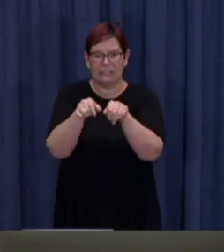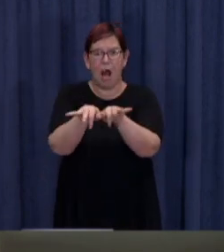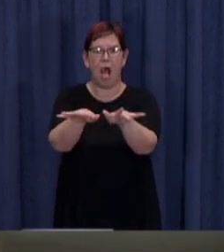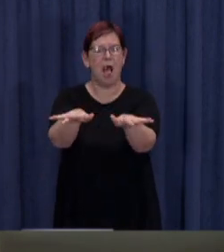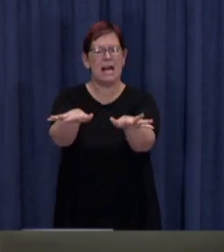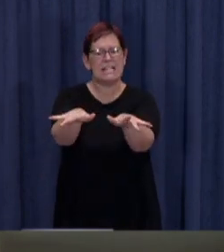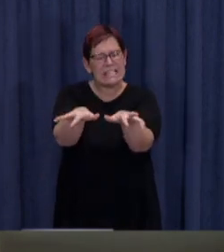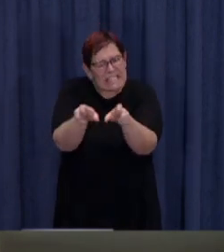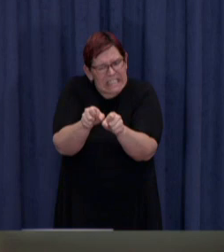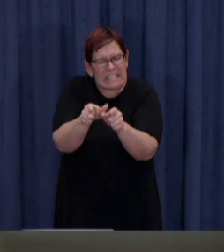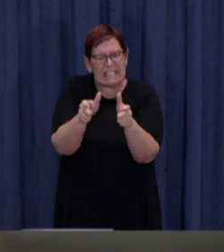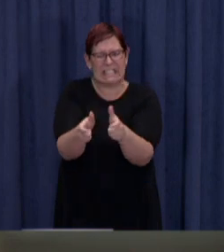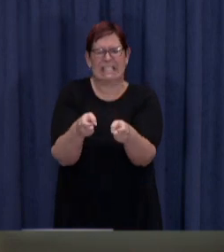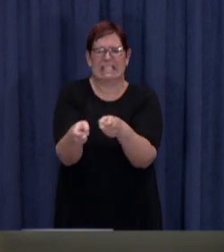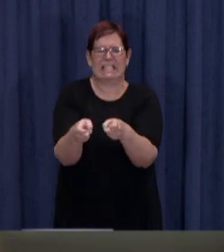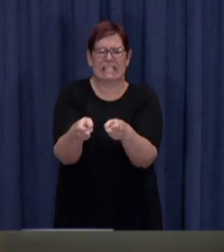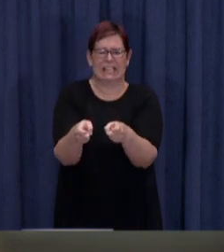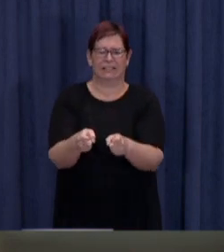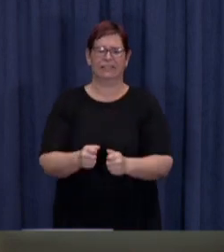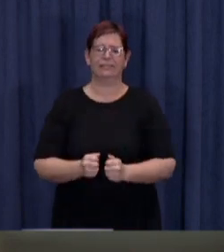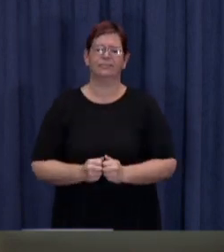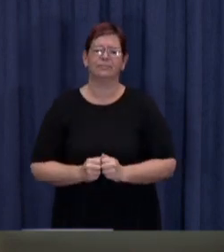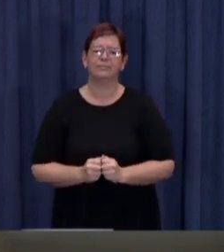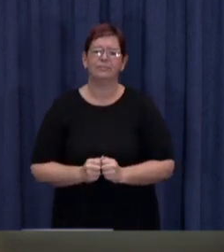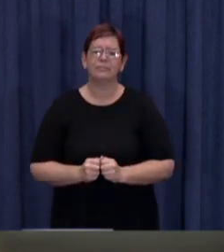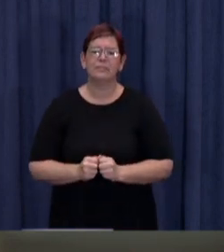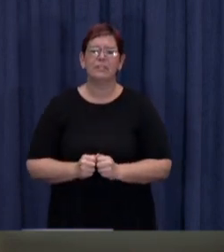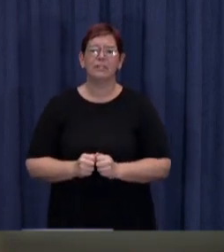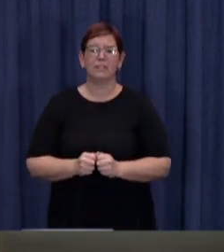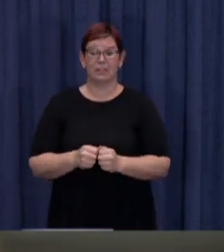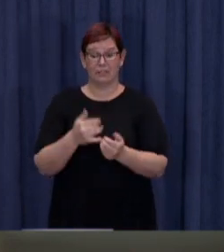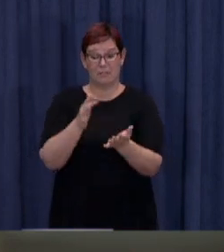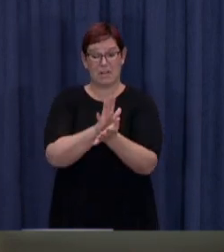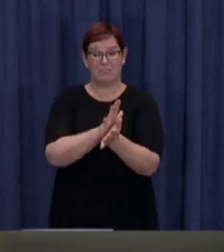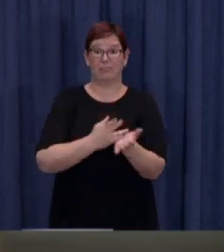in making this declaration I strongly encourage our residents to continue to take every